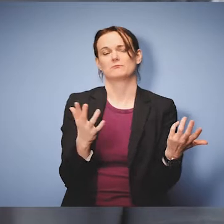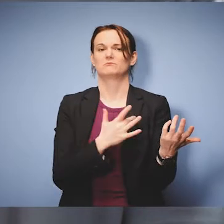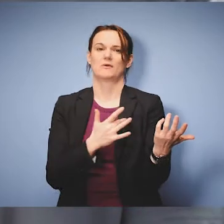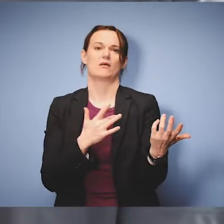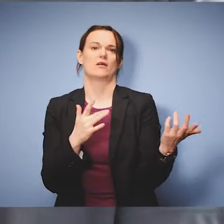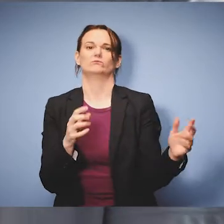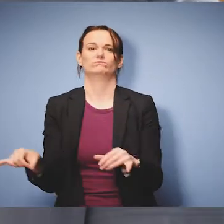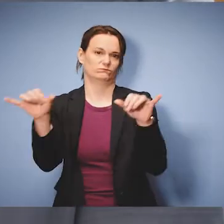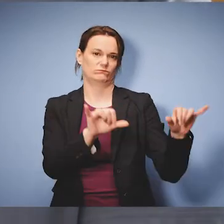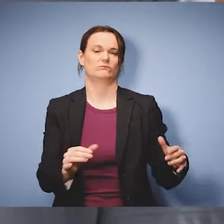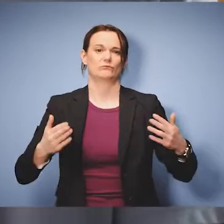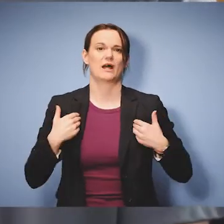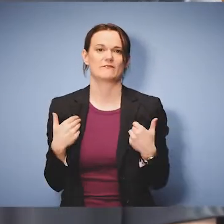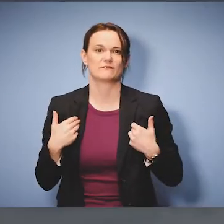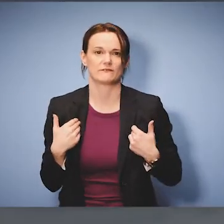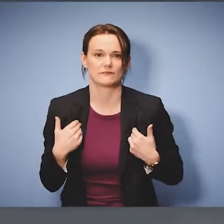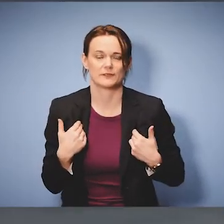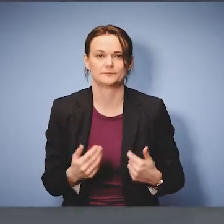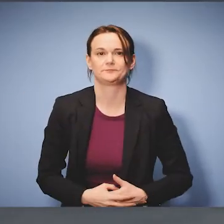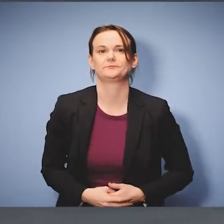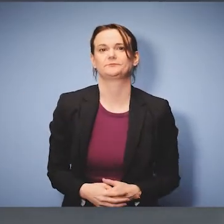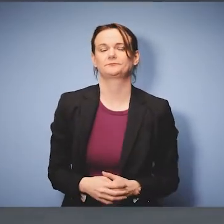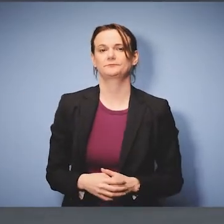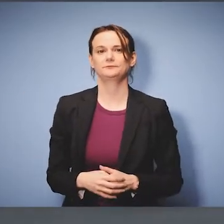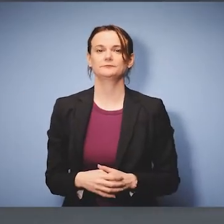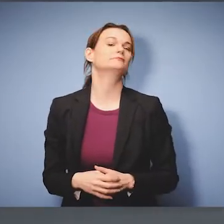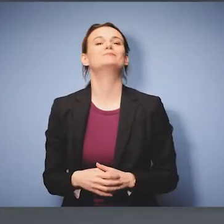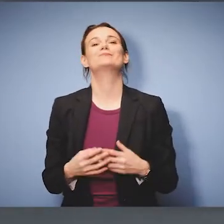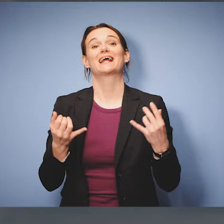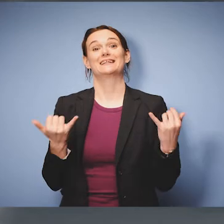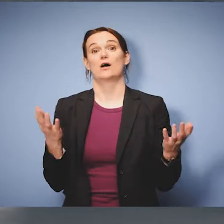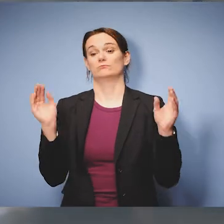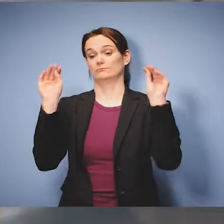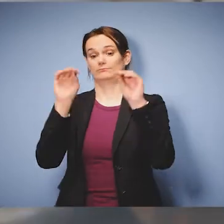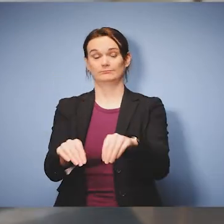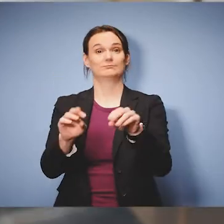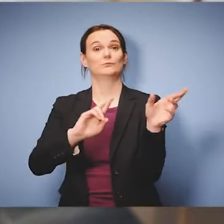would probably have them in their toolbox. So we found our beautiful faucets and now we're going to install them.